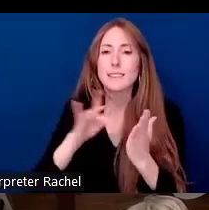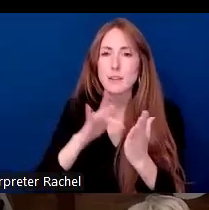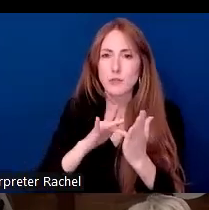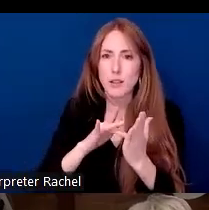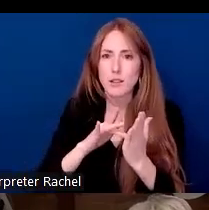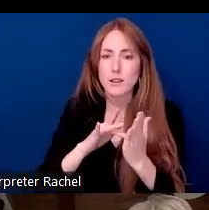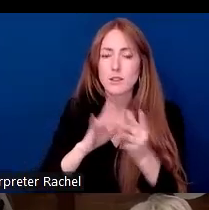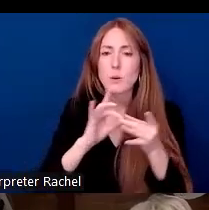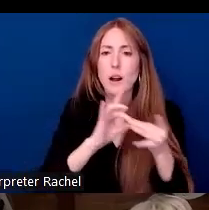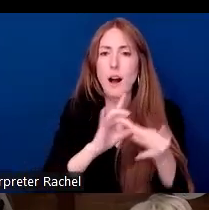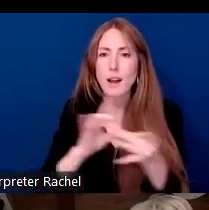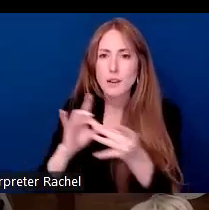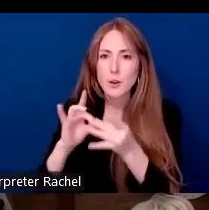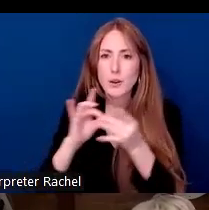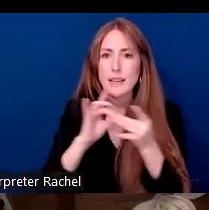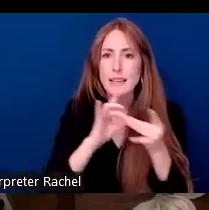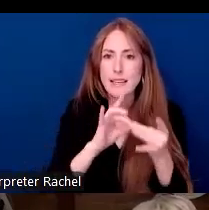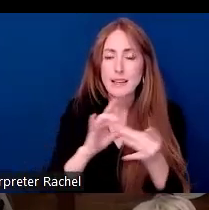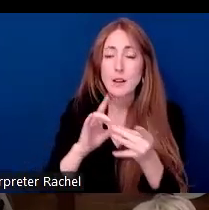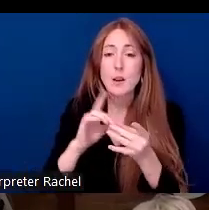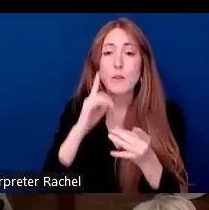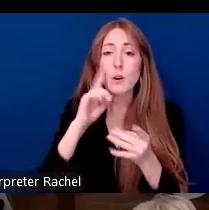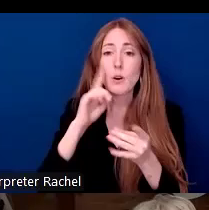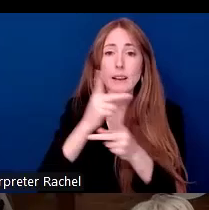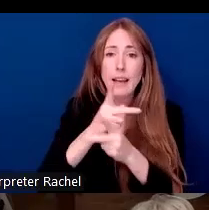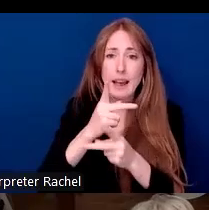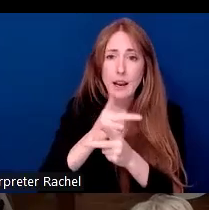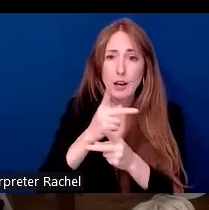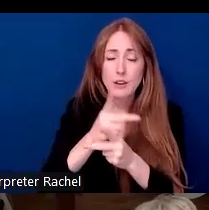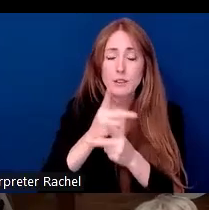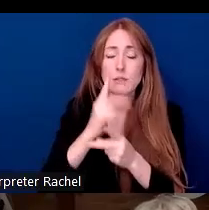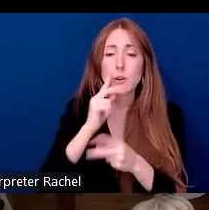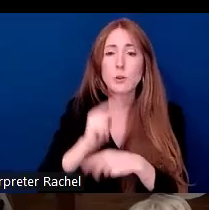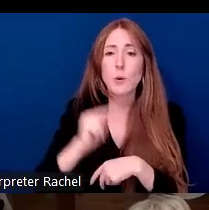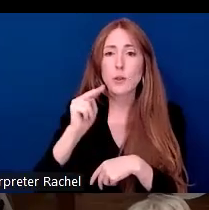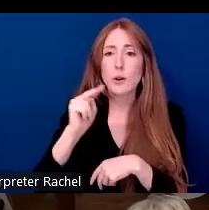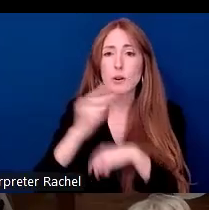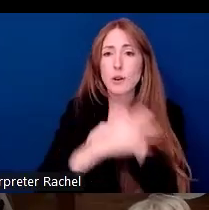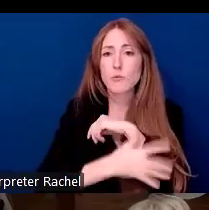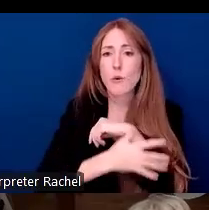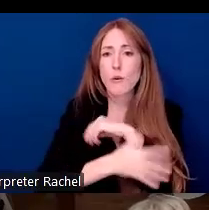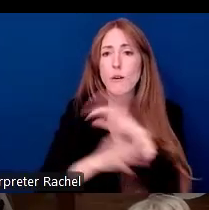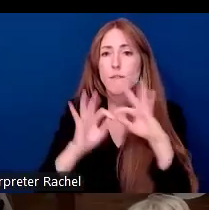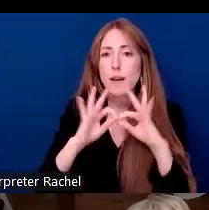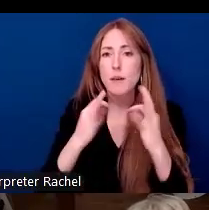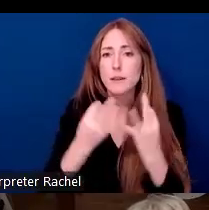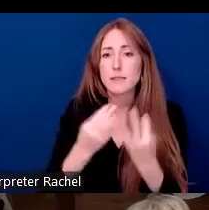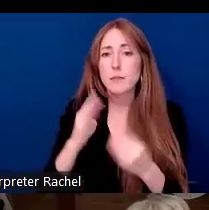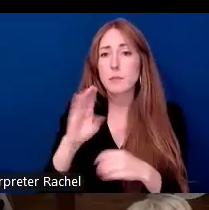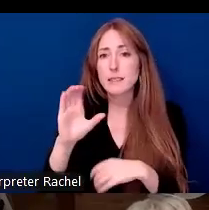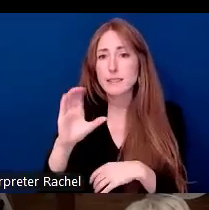in care for northern and rural families in BC and other parts of Canada. So I hope this